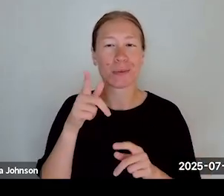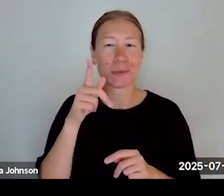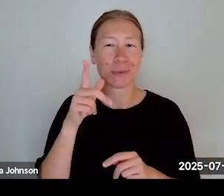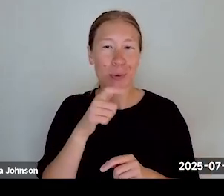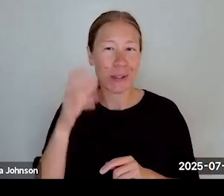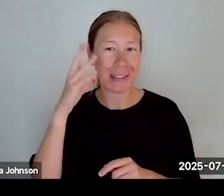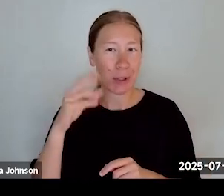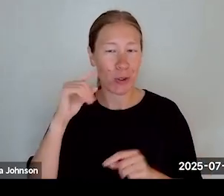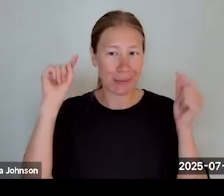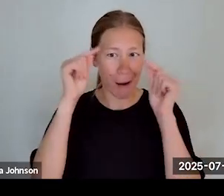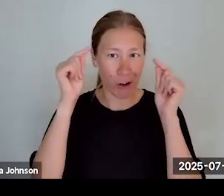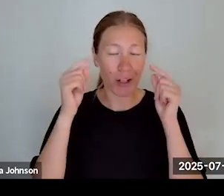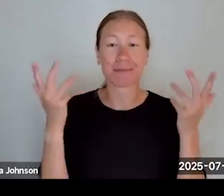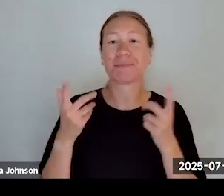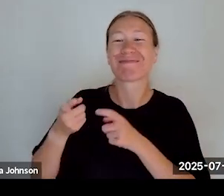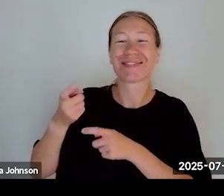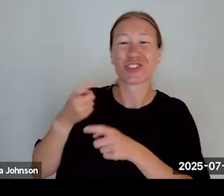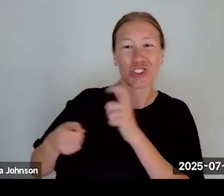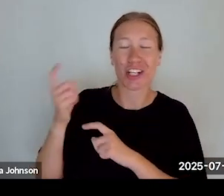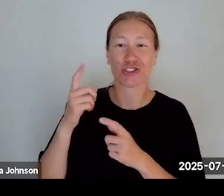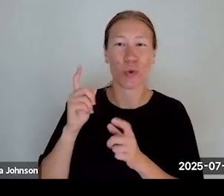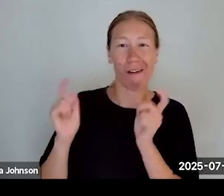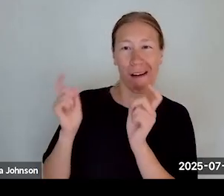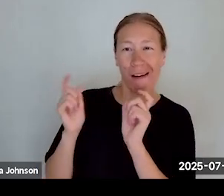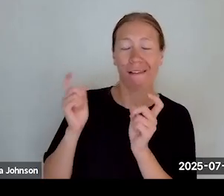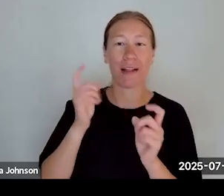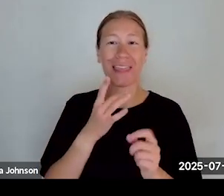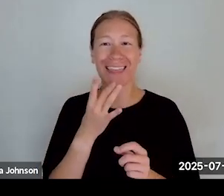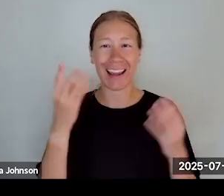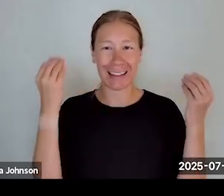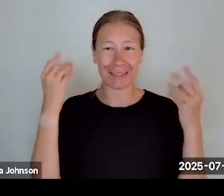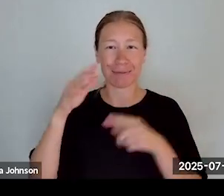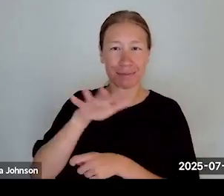or having the ability to modify the lighting in their workspace as needed.